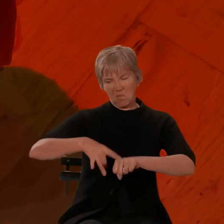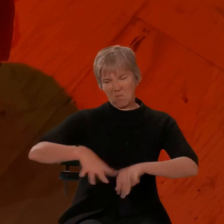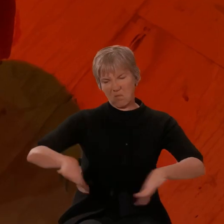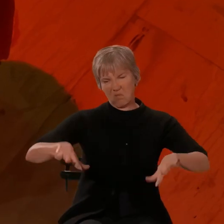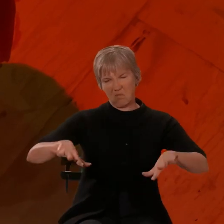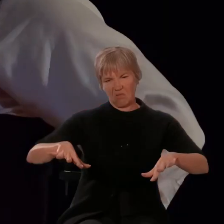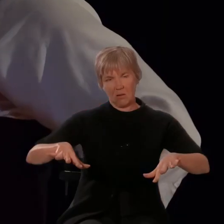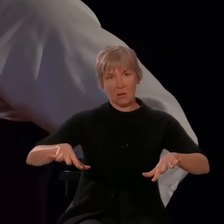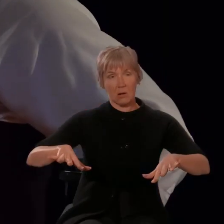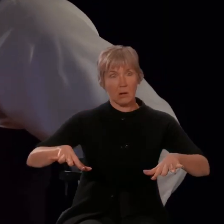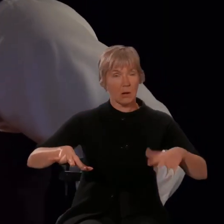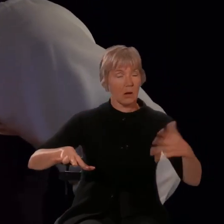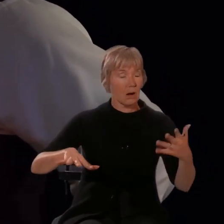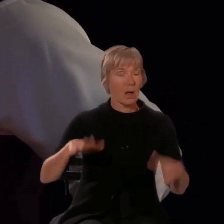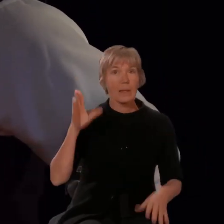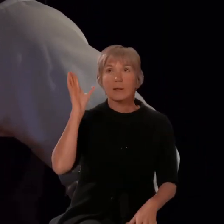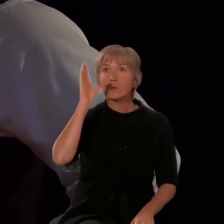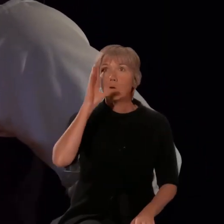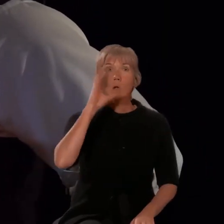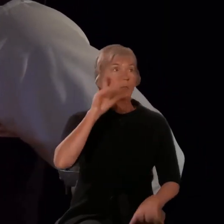The brook was searched, but the body of the school master was never found.